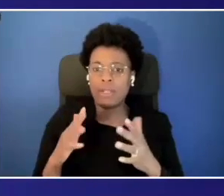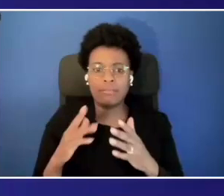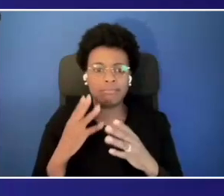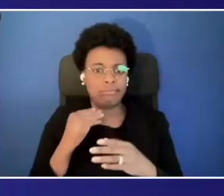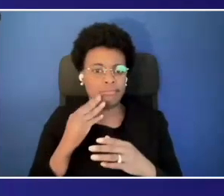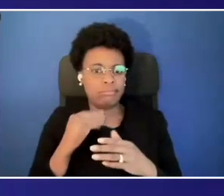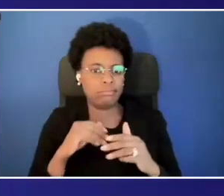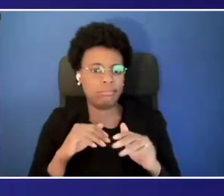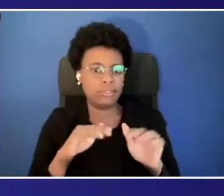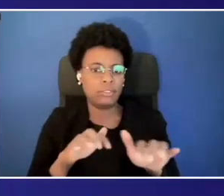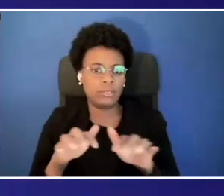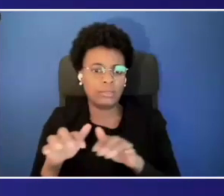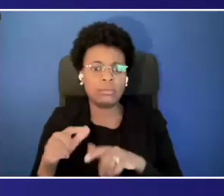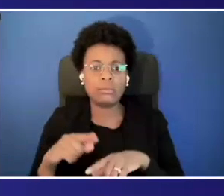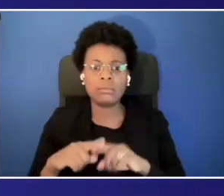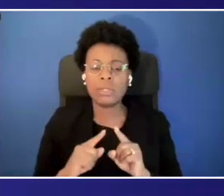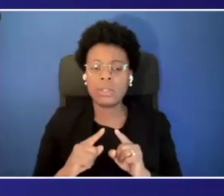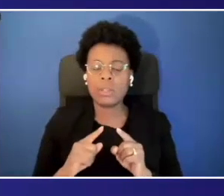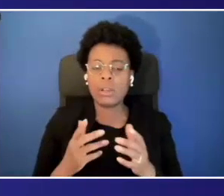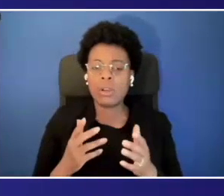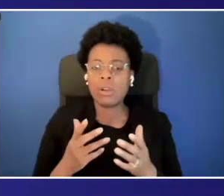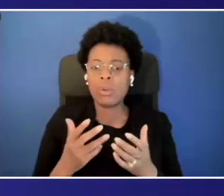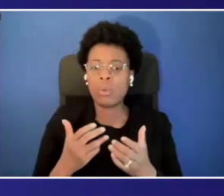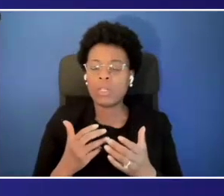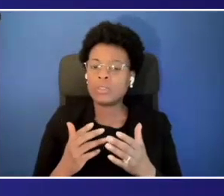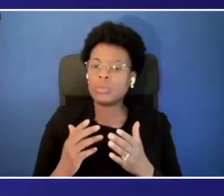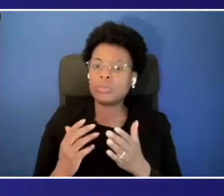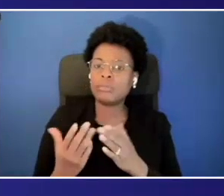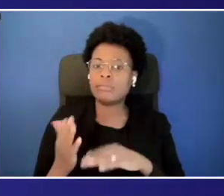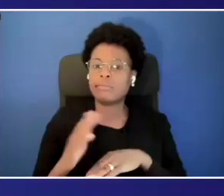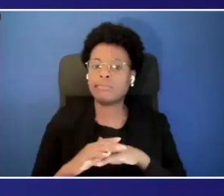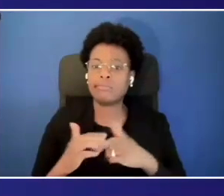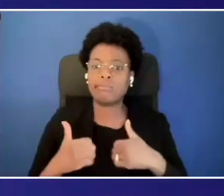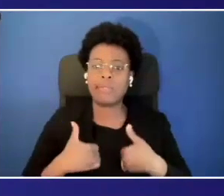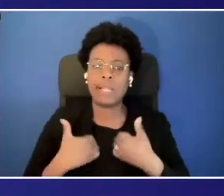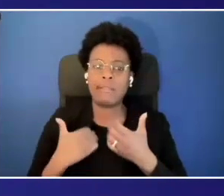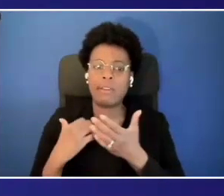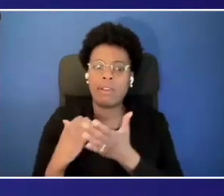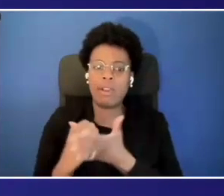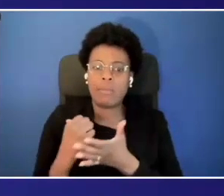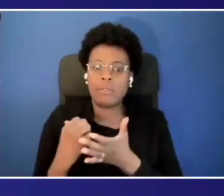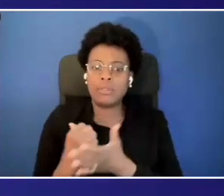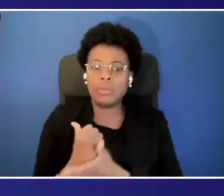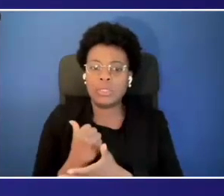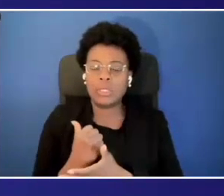In it recruit student get after we're out. I attempted to do it. I was in school. I attempted to borrow responsibly, some of those for tuition.